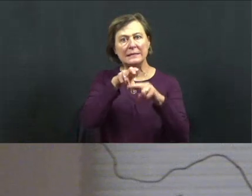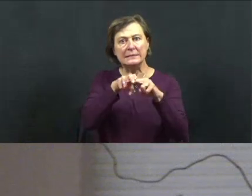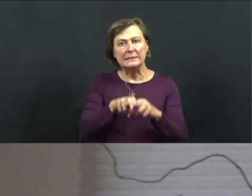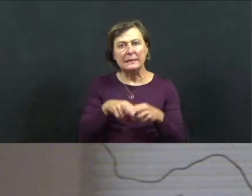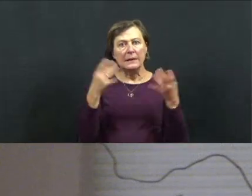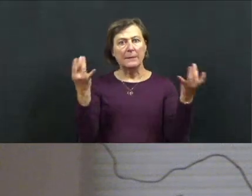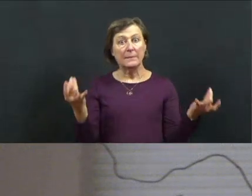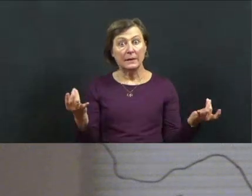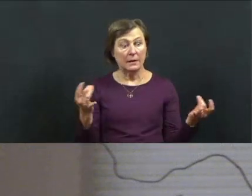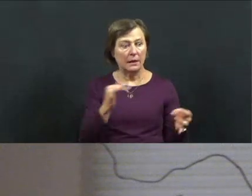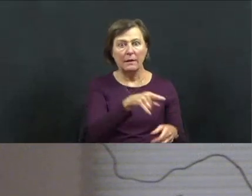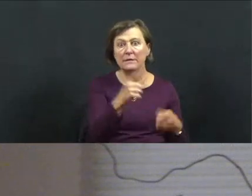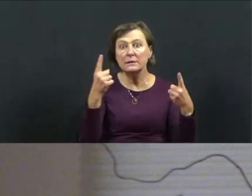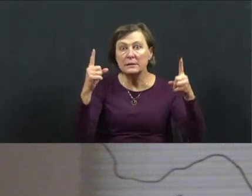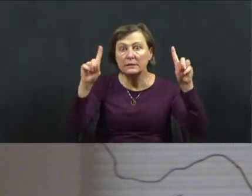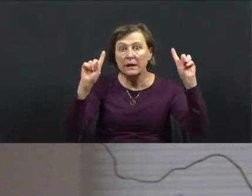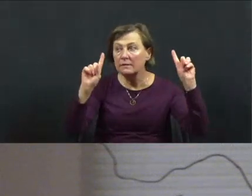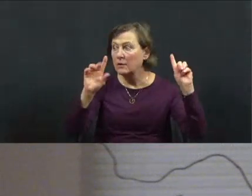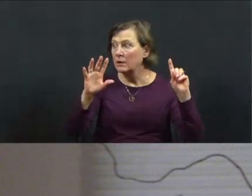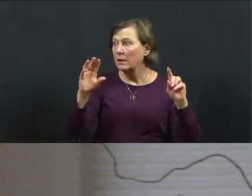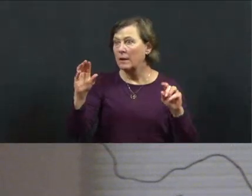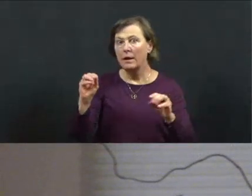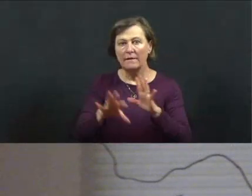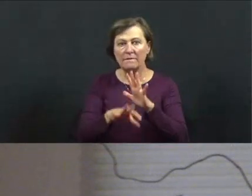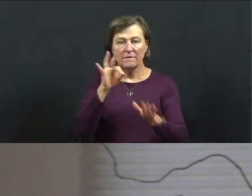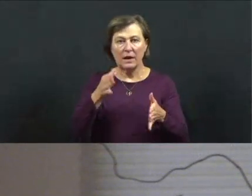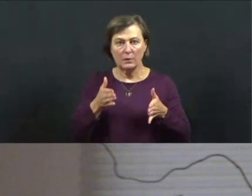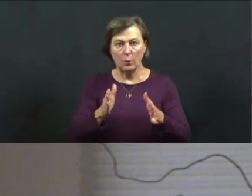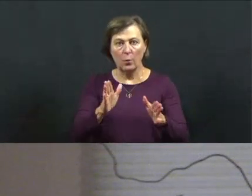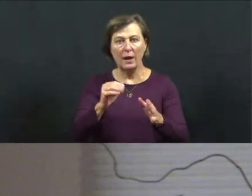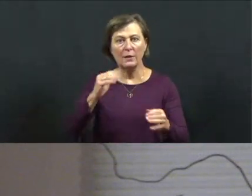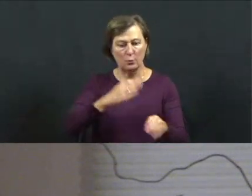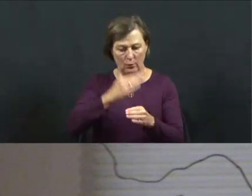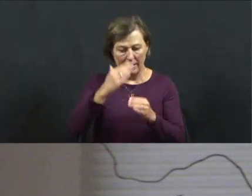If he is successful and discovers the way to end all suffering,